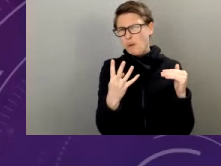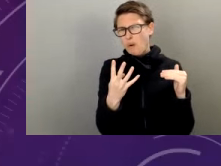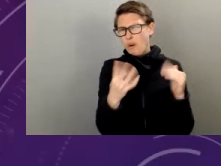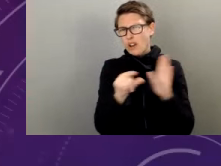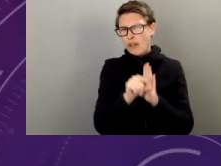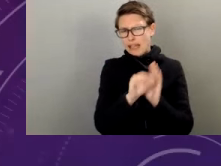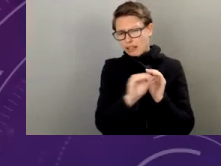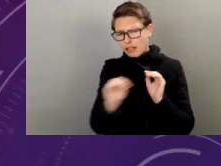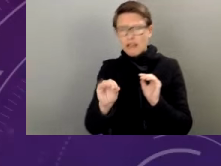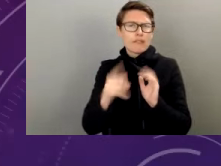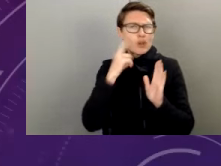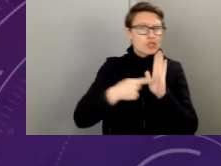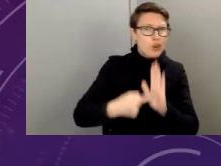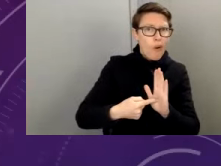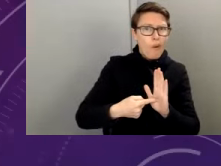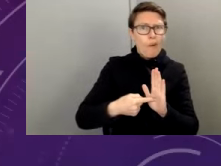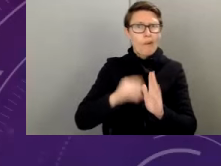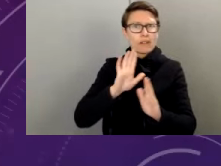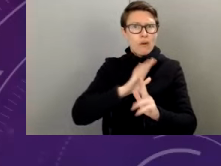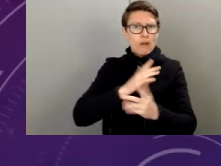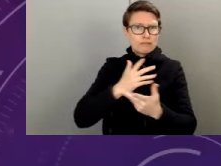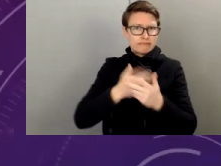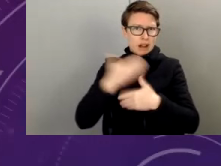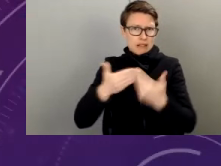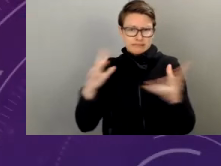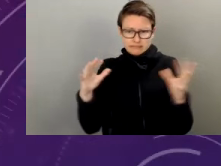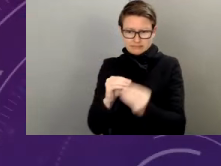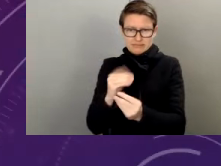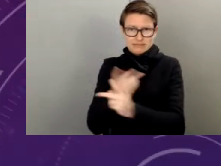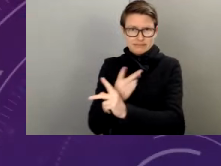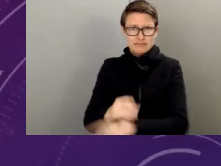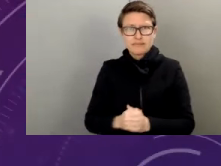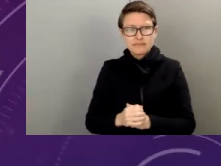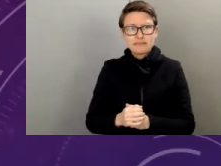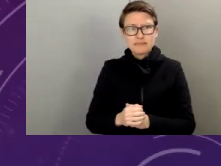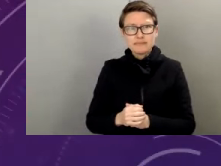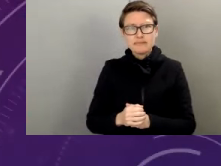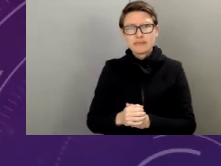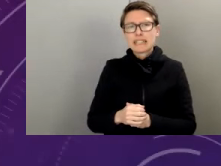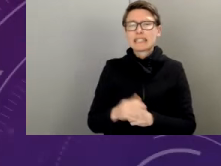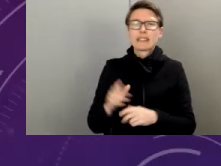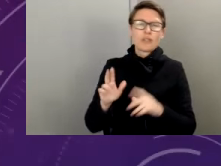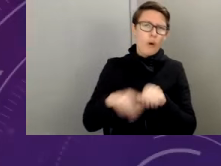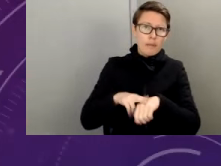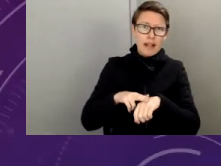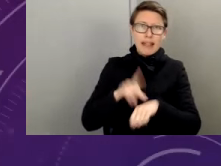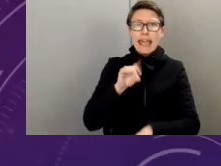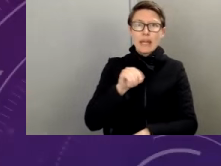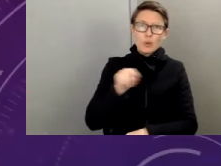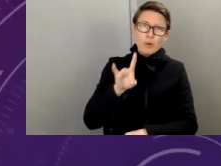Most common is the 90 to 180 289. But if you do points anything different from the standard scale,